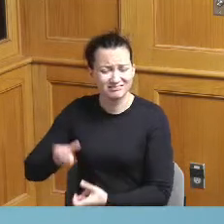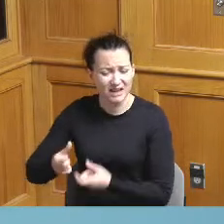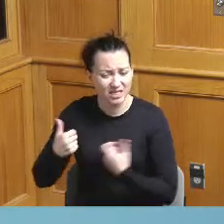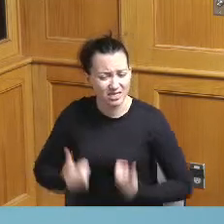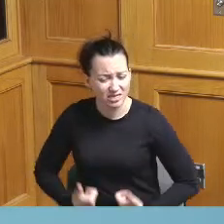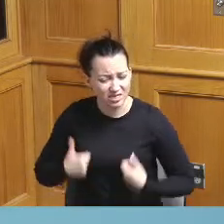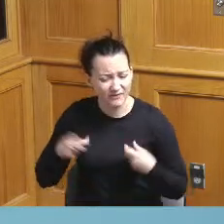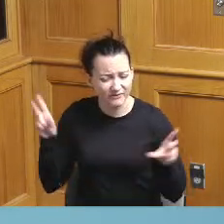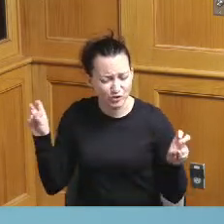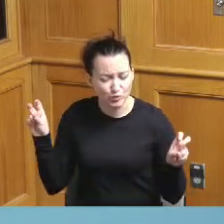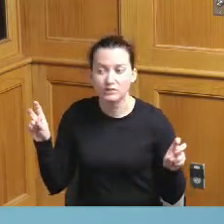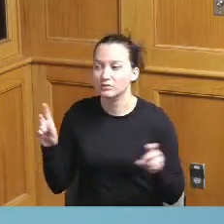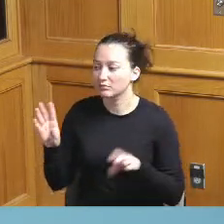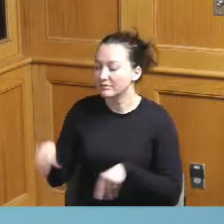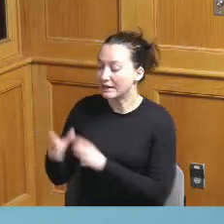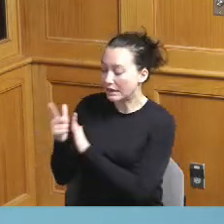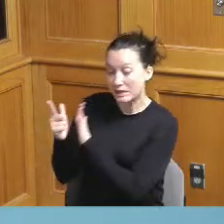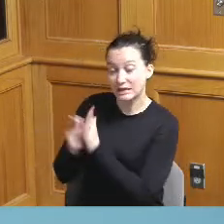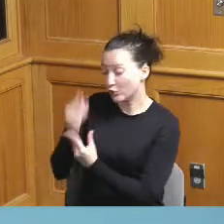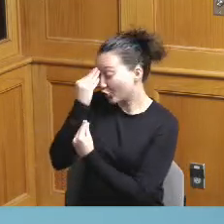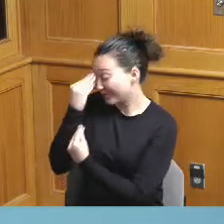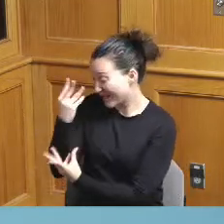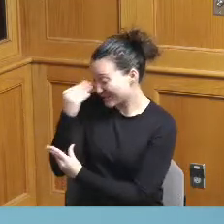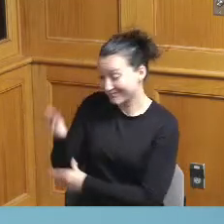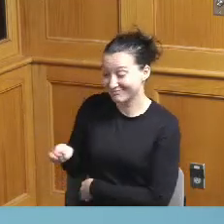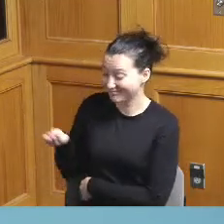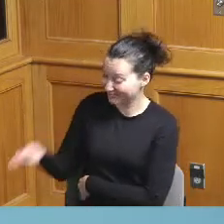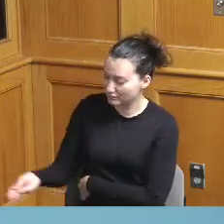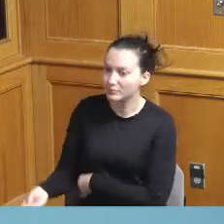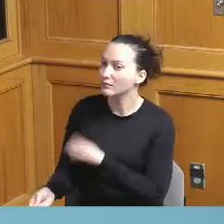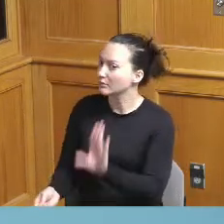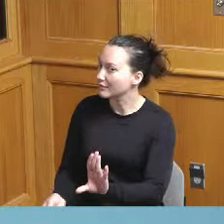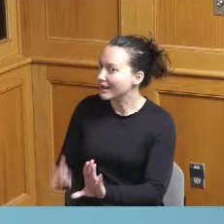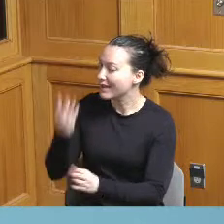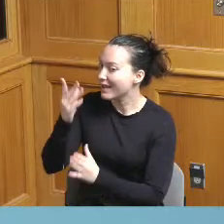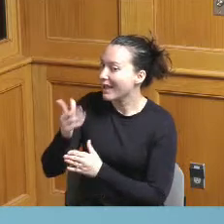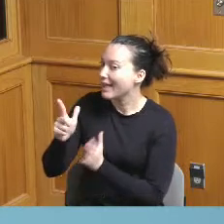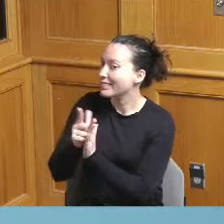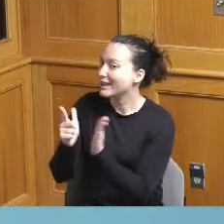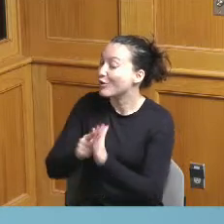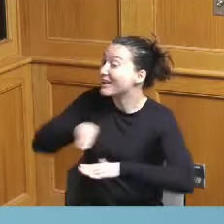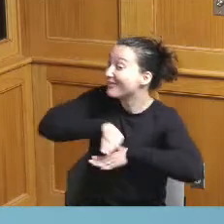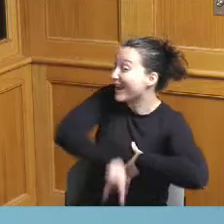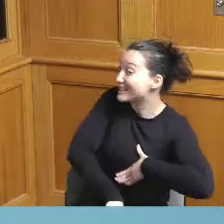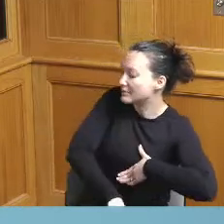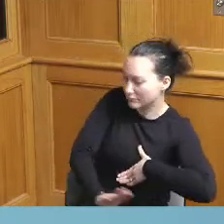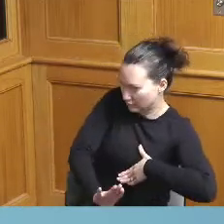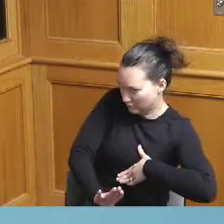all while providing Legal Information not legal advice which as the law dictates we